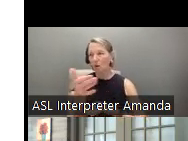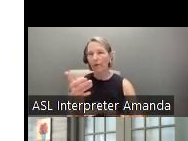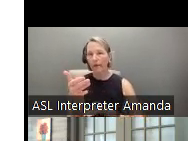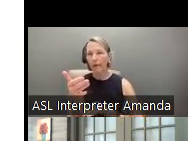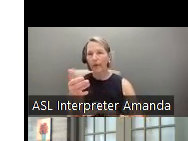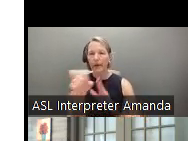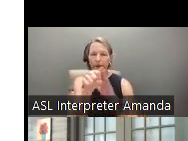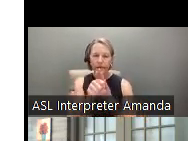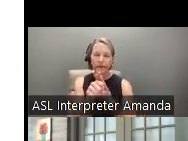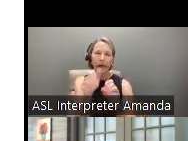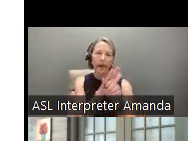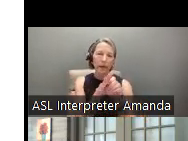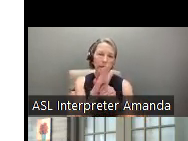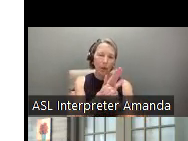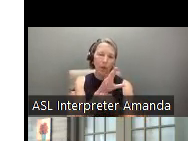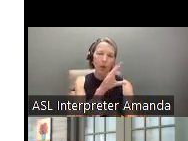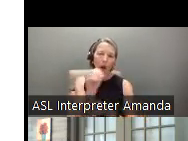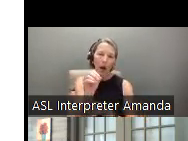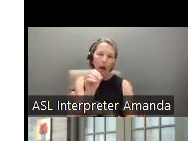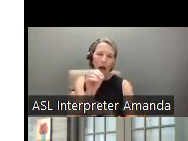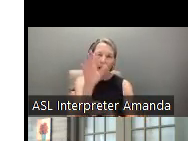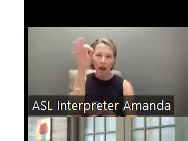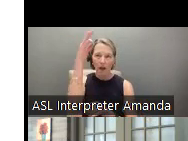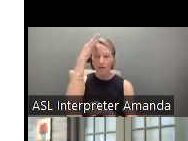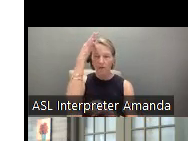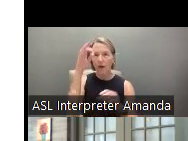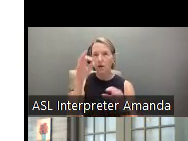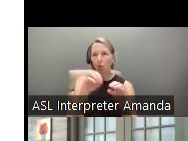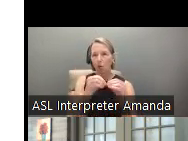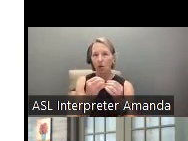um State, Local and Federal entities if there's any concern about health